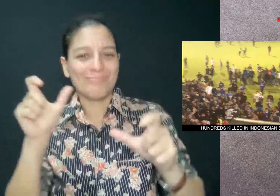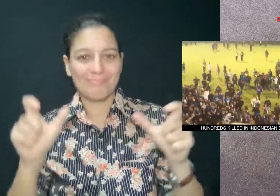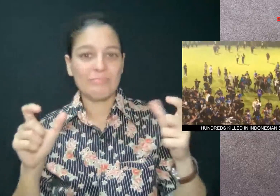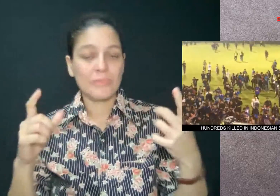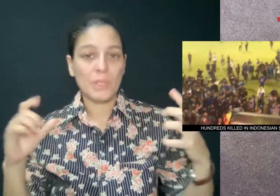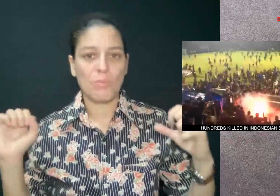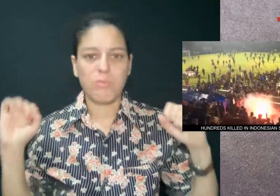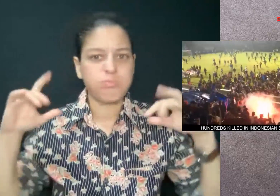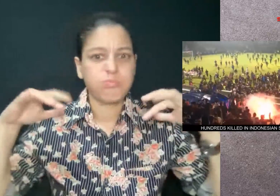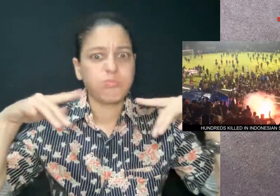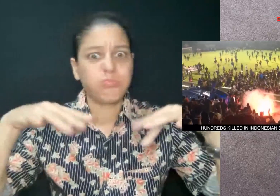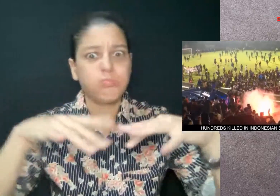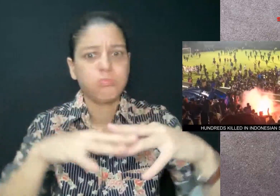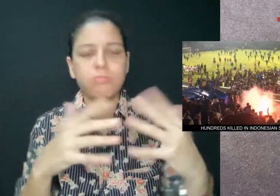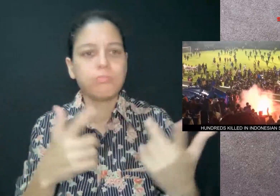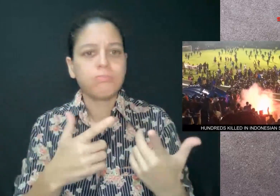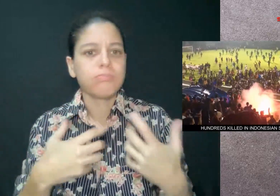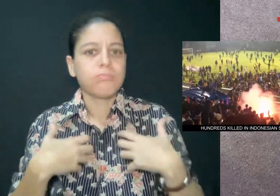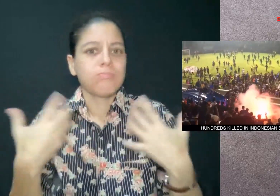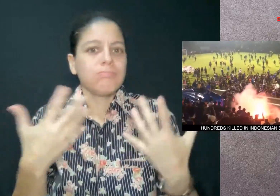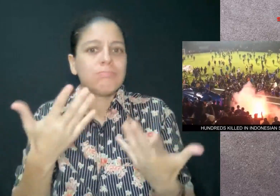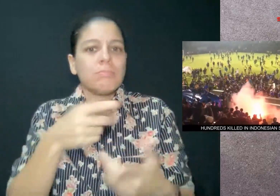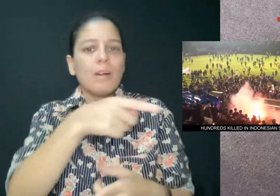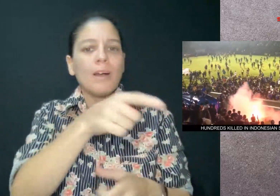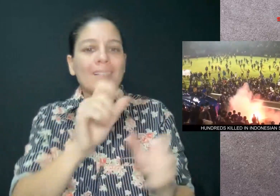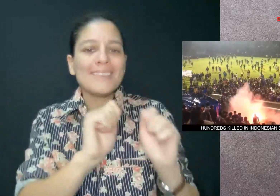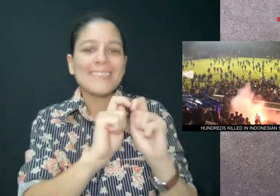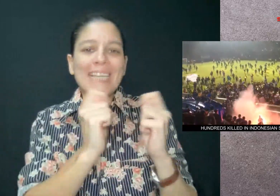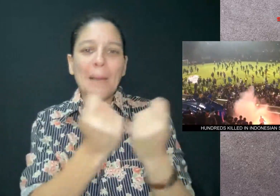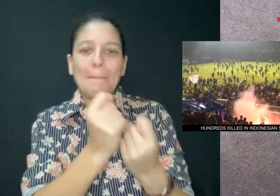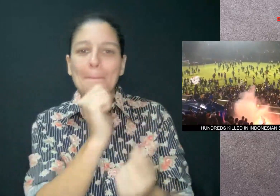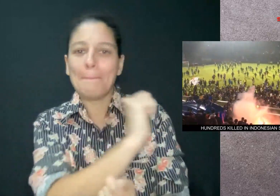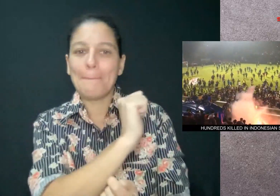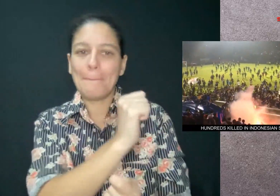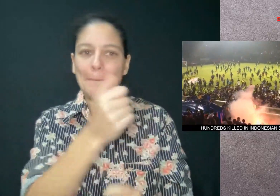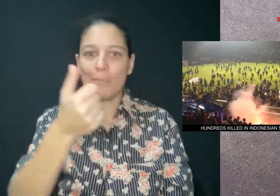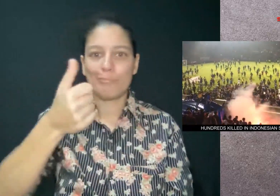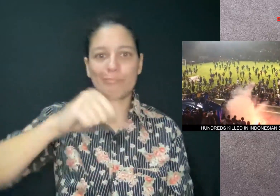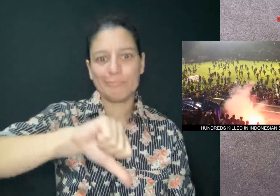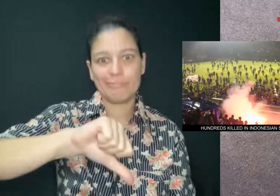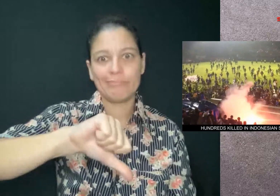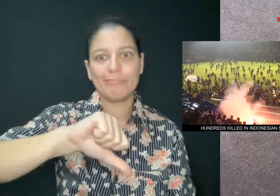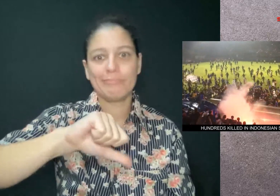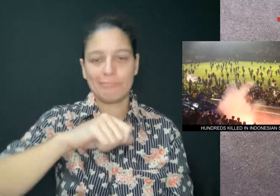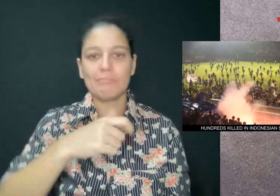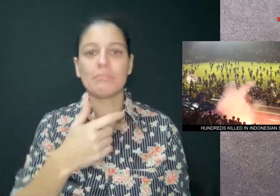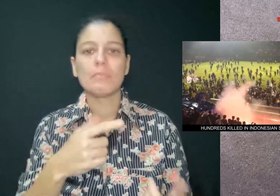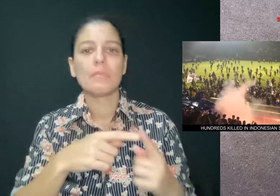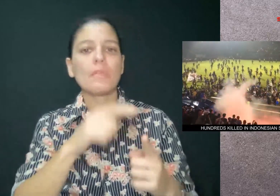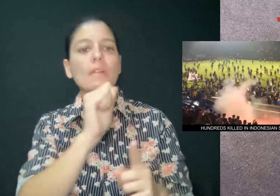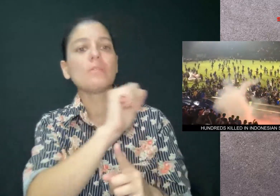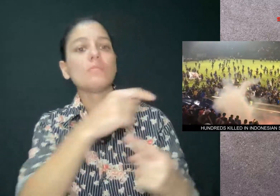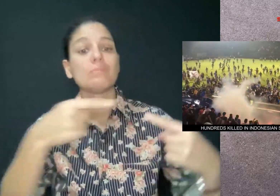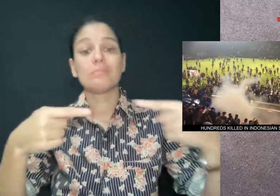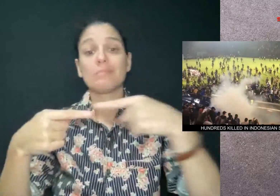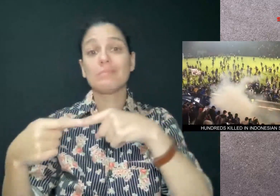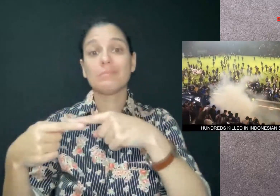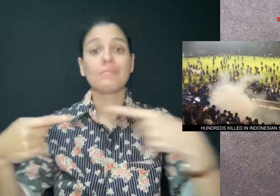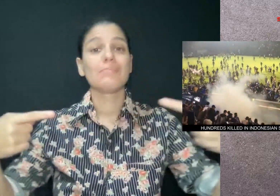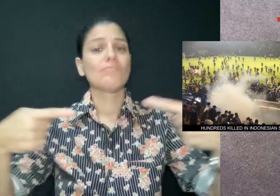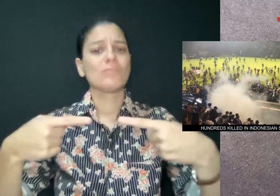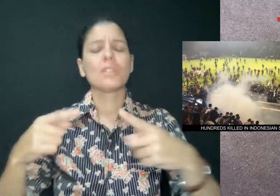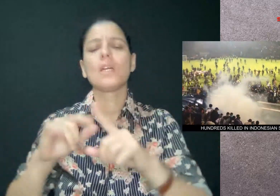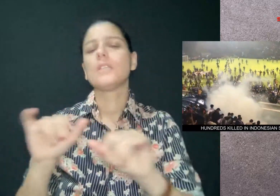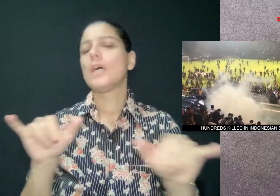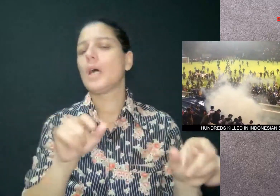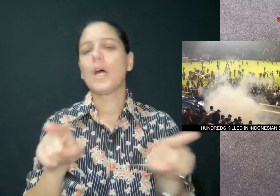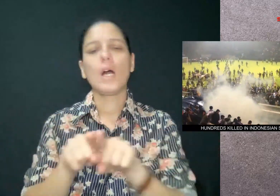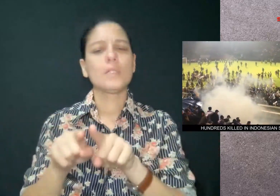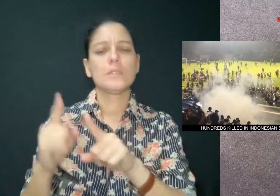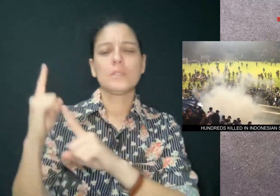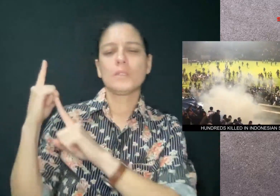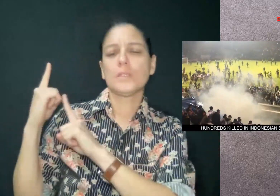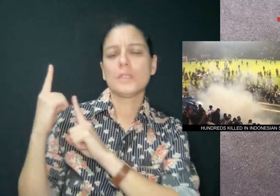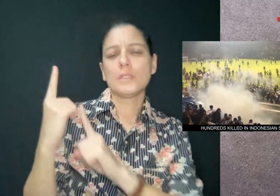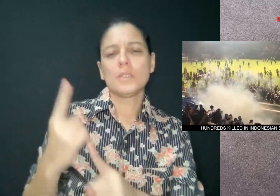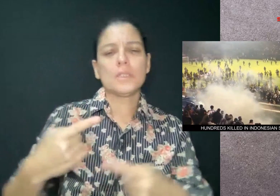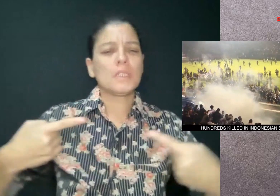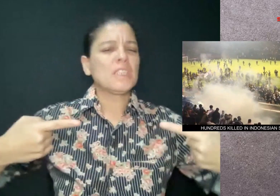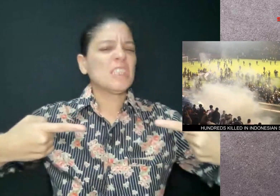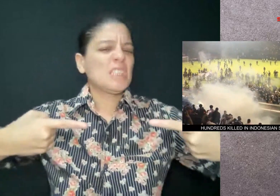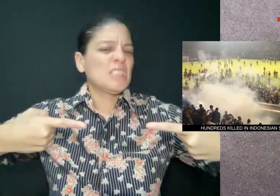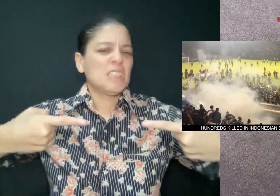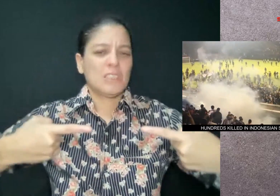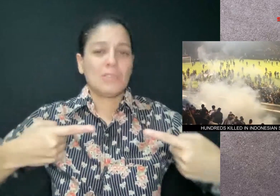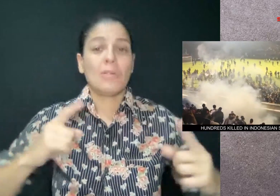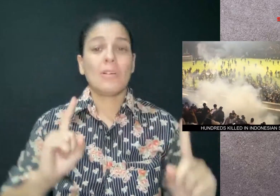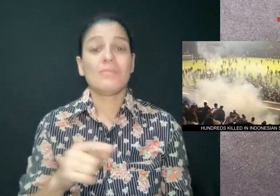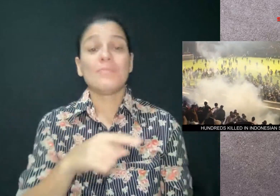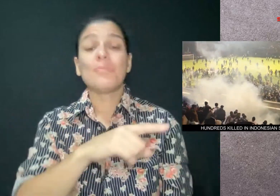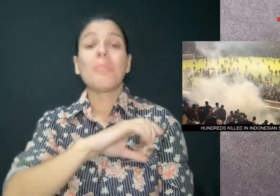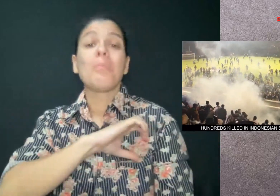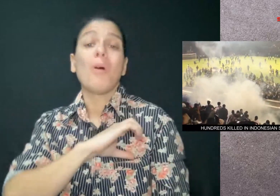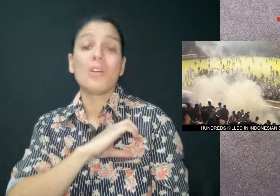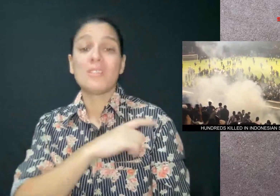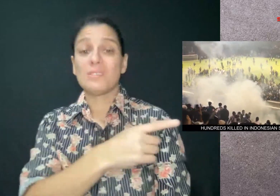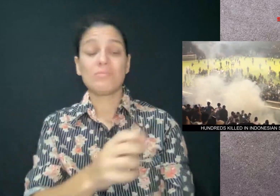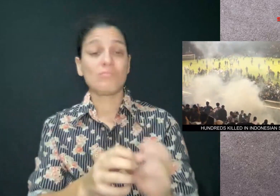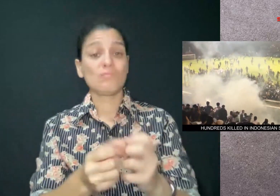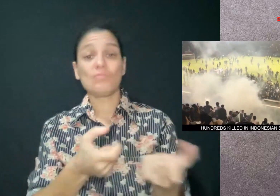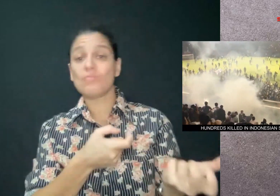started when fans stormed the field after the home team lost to a longtime rival